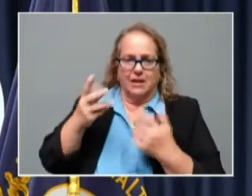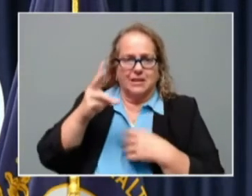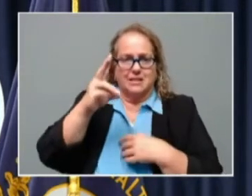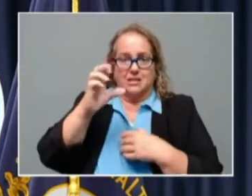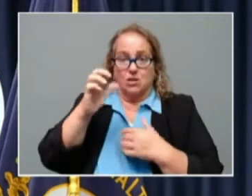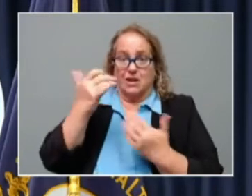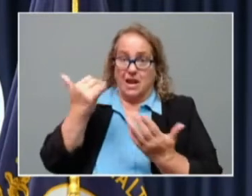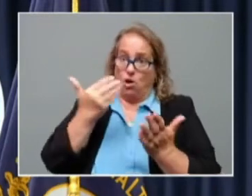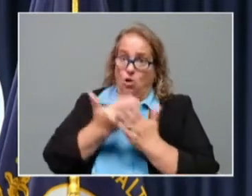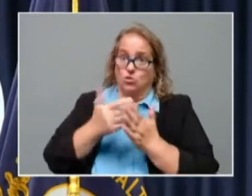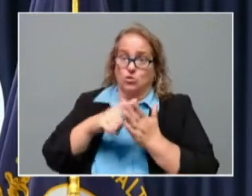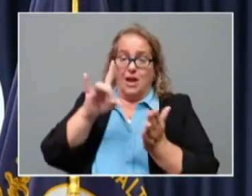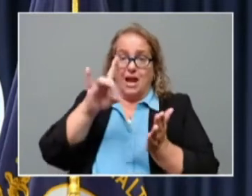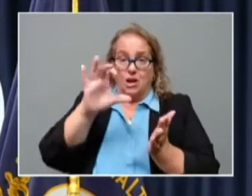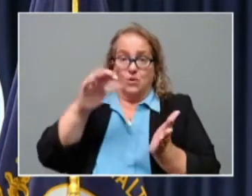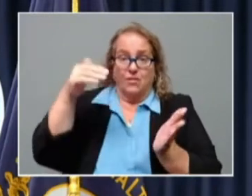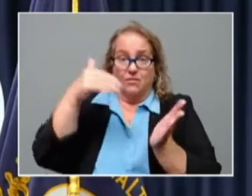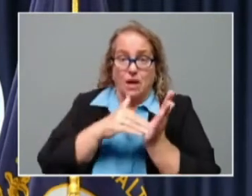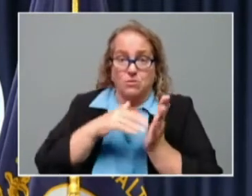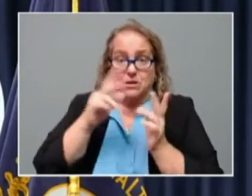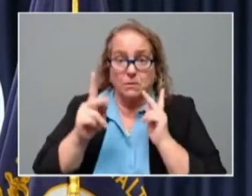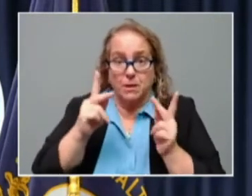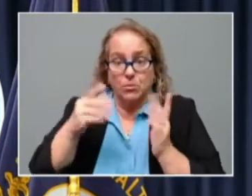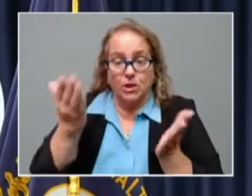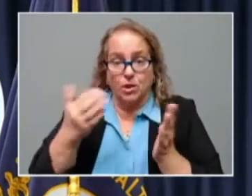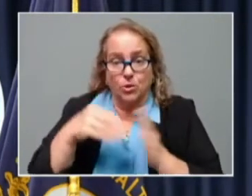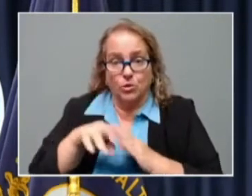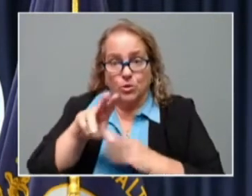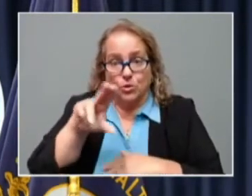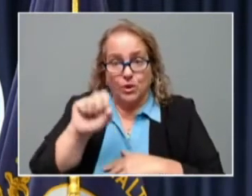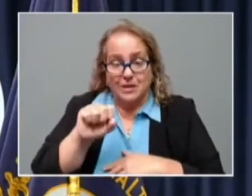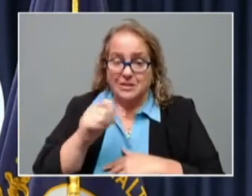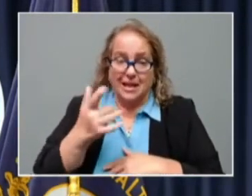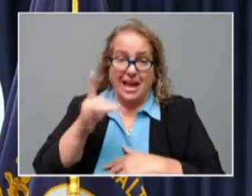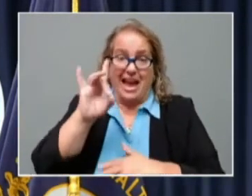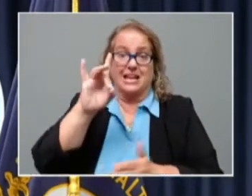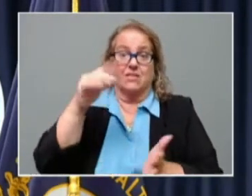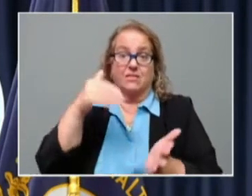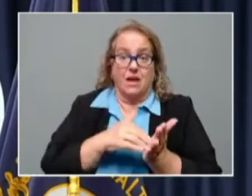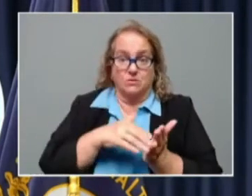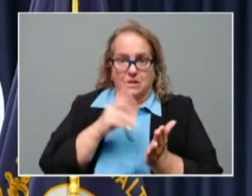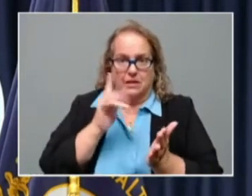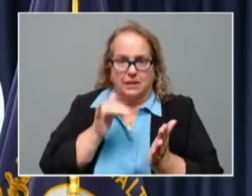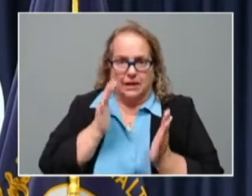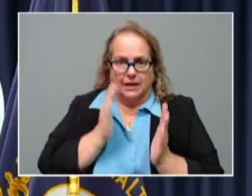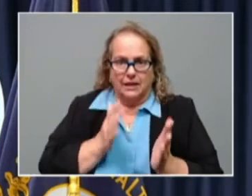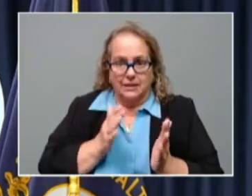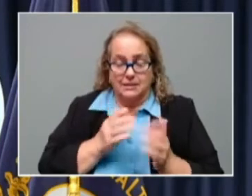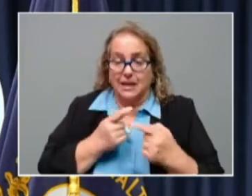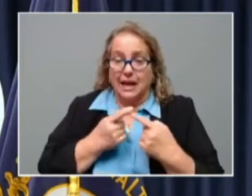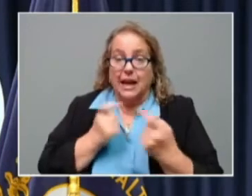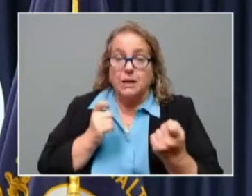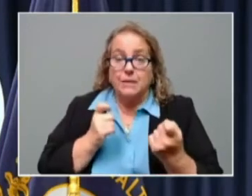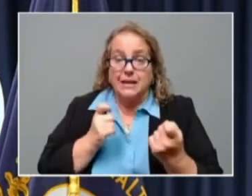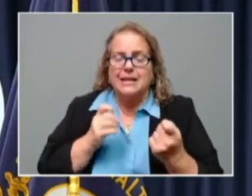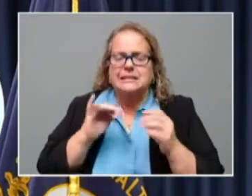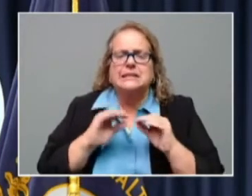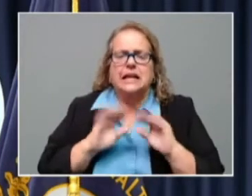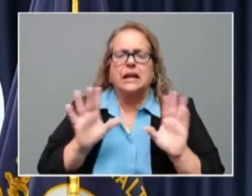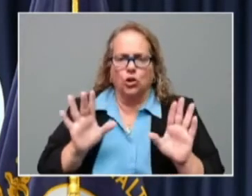over 8000 Kentucky and the enemy is clear, it's not us, it's the virus.